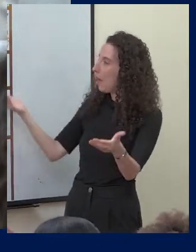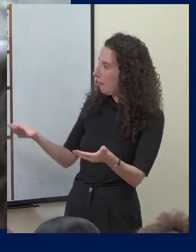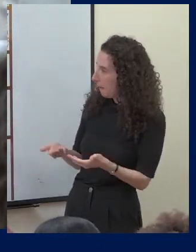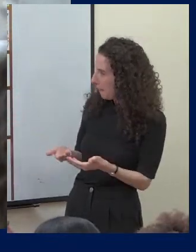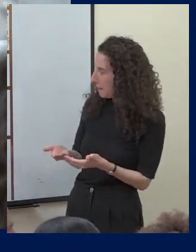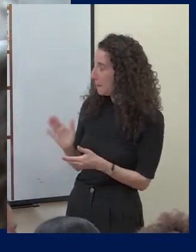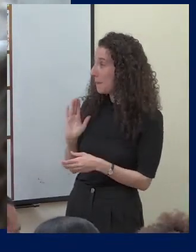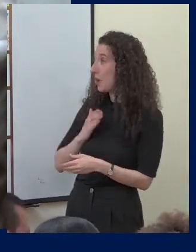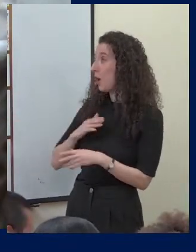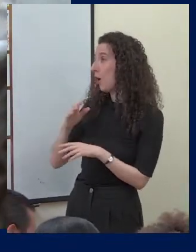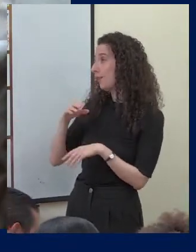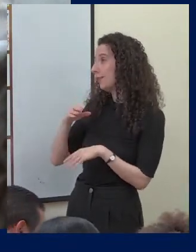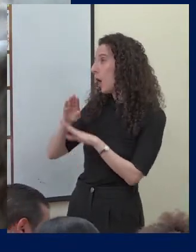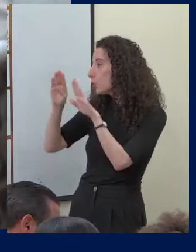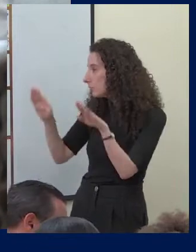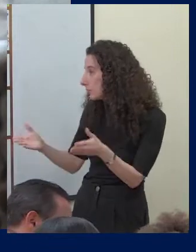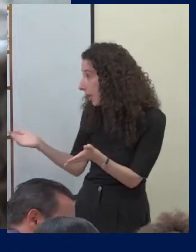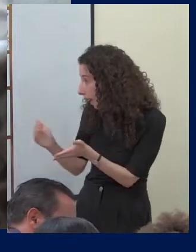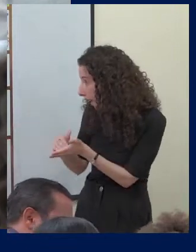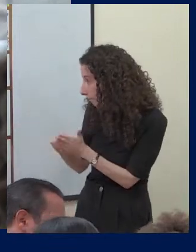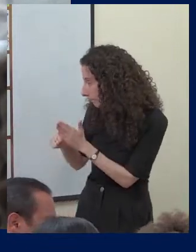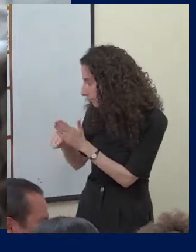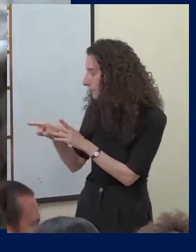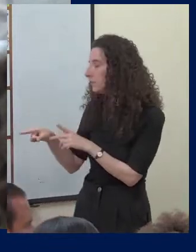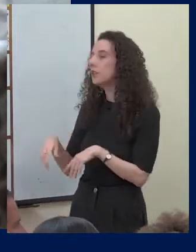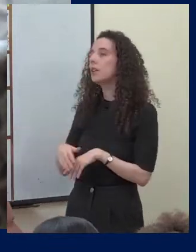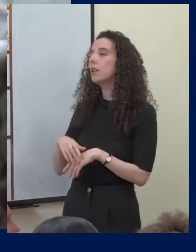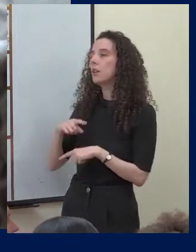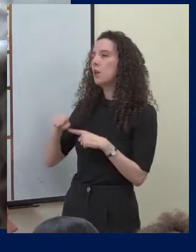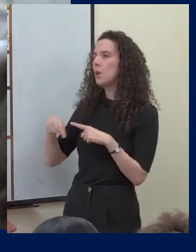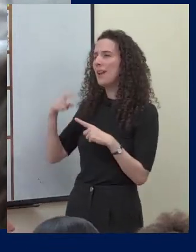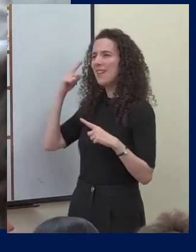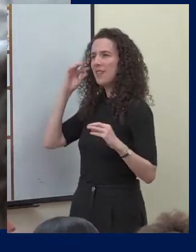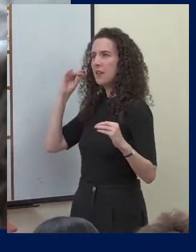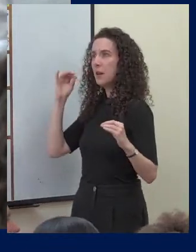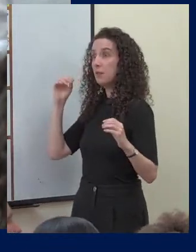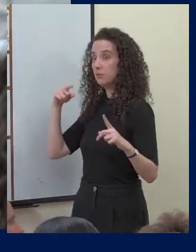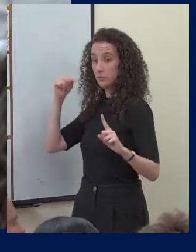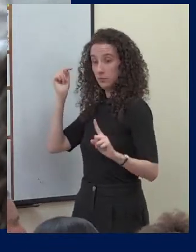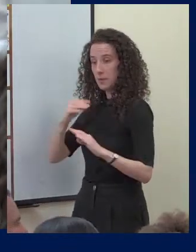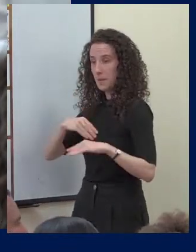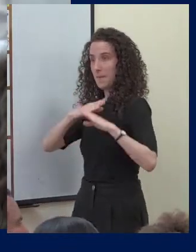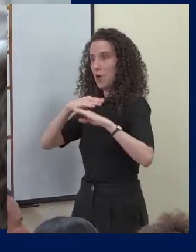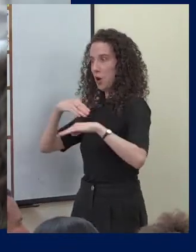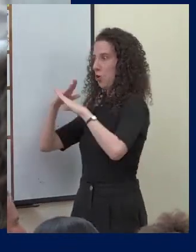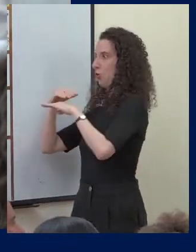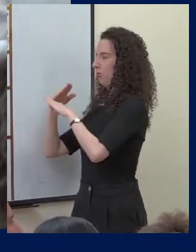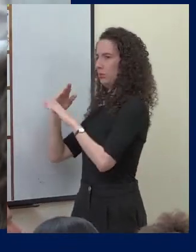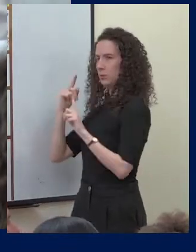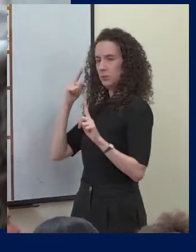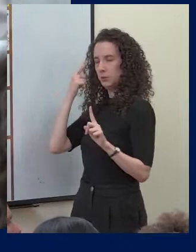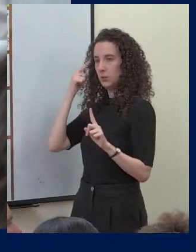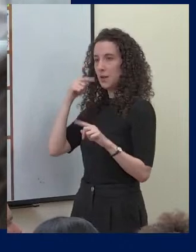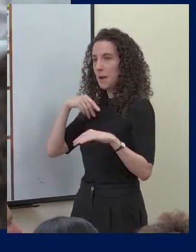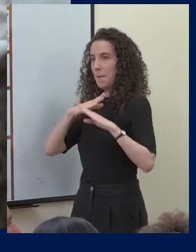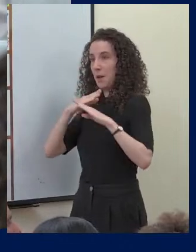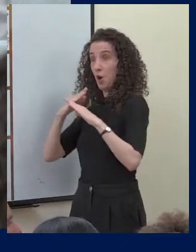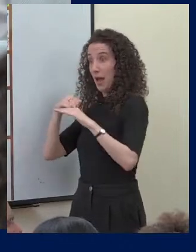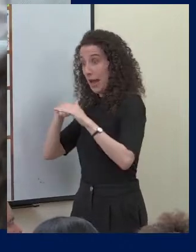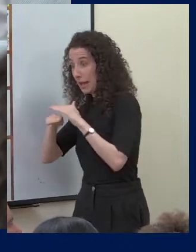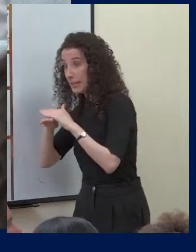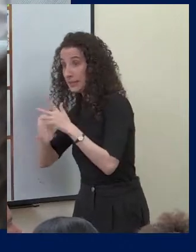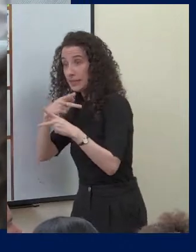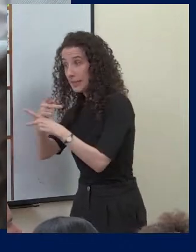The lack -- when I think about barriers, for access to care, for the Latino community,